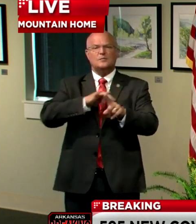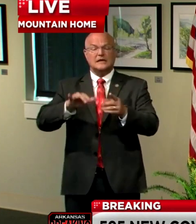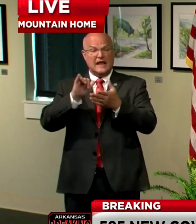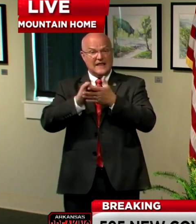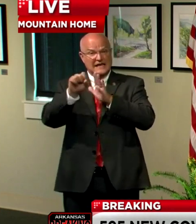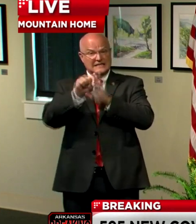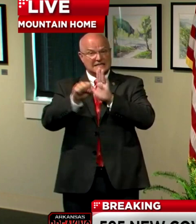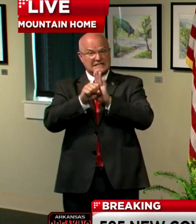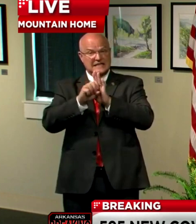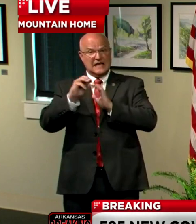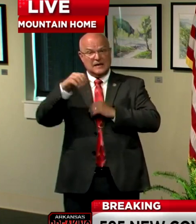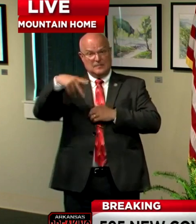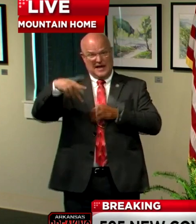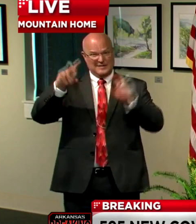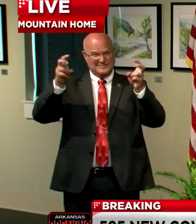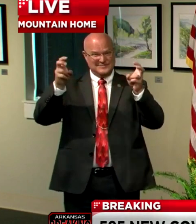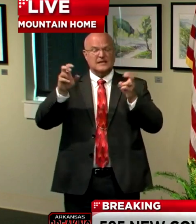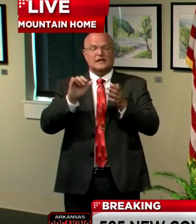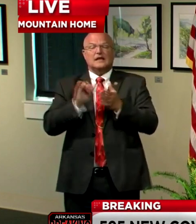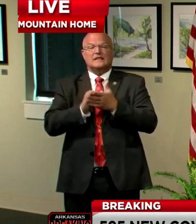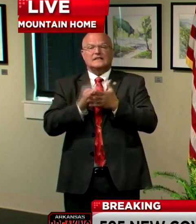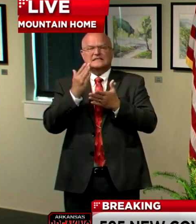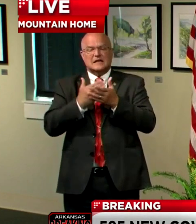LEARNING FOR A PERIOD OF TIME AND THAT'S WHY THEY CALL IT THE BLENDED LEARNING ENVIRONMENT.